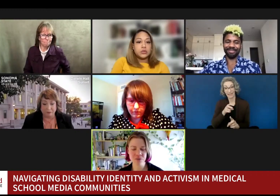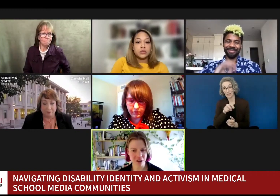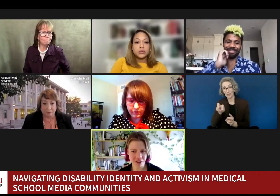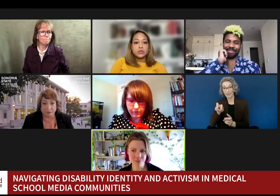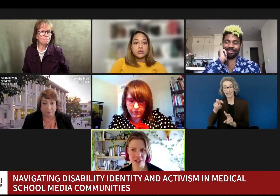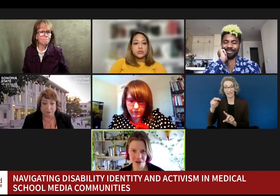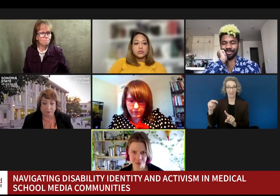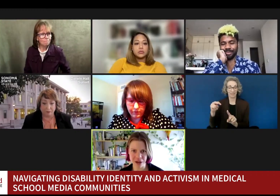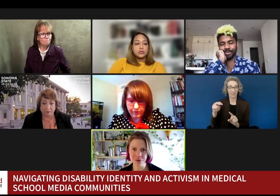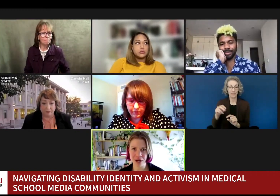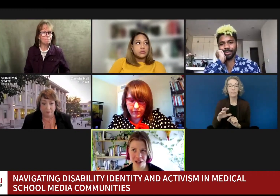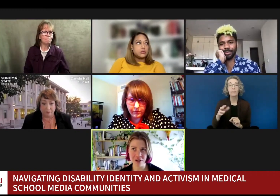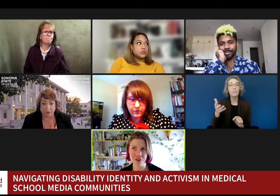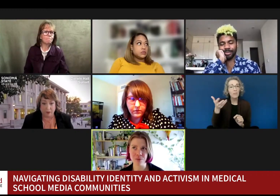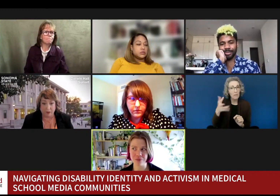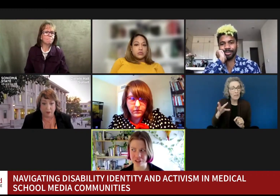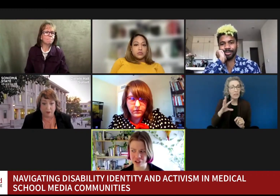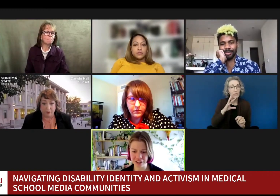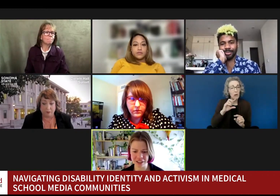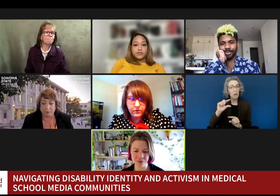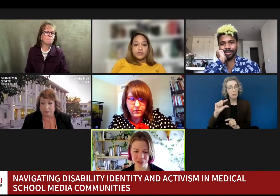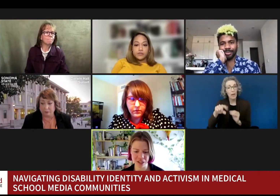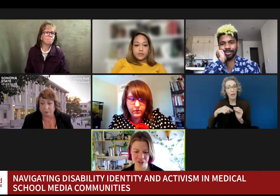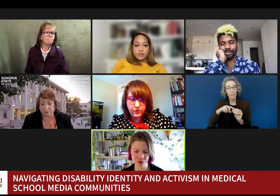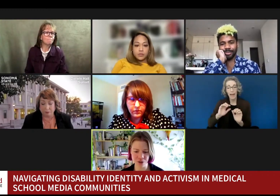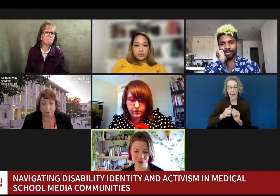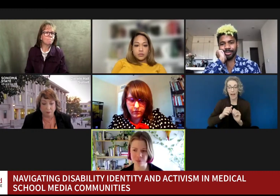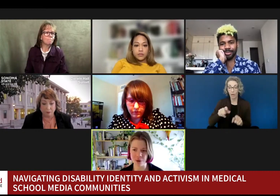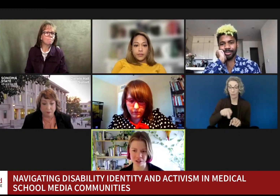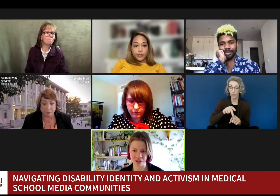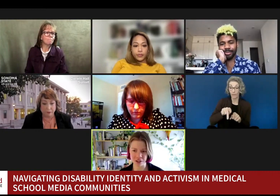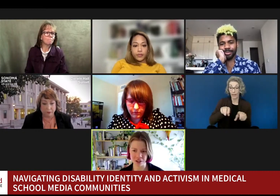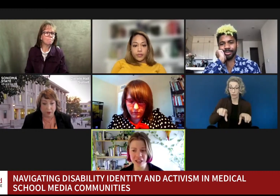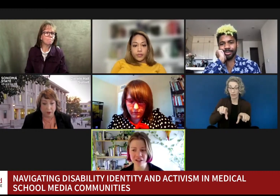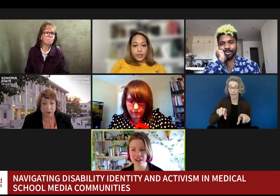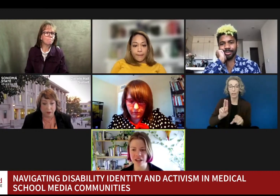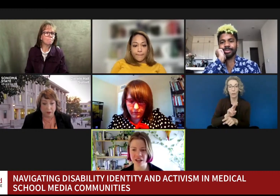We've talked a bit about how professionalism is used to box people in